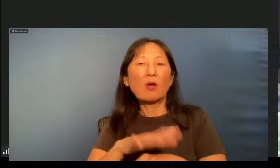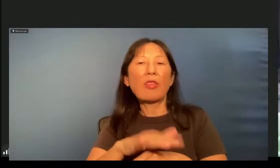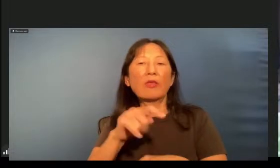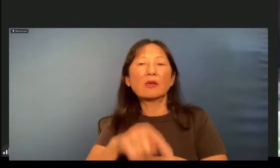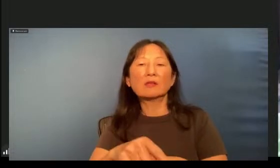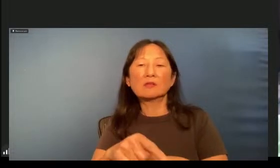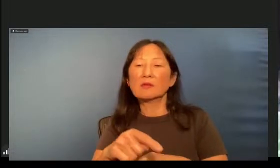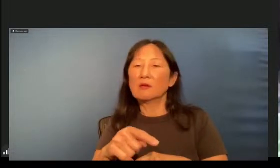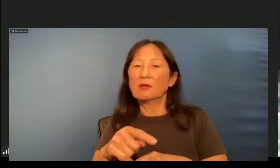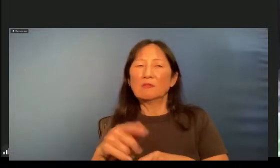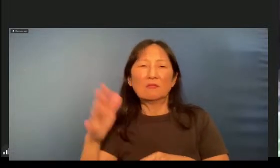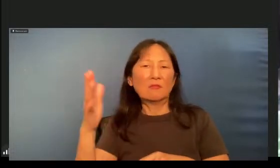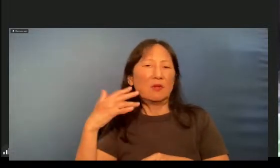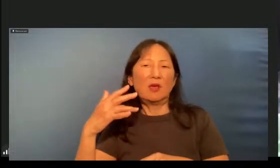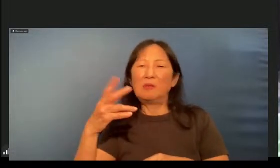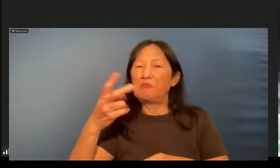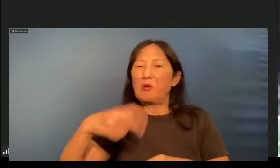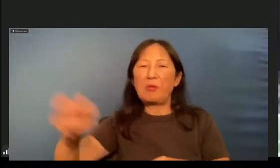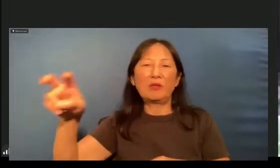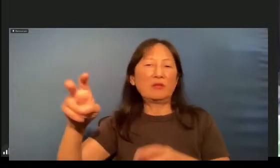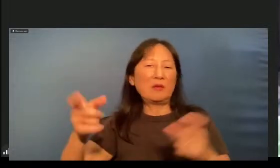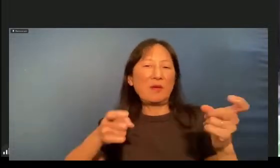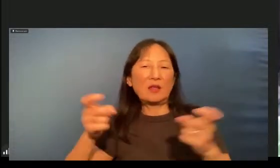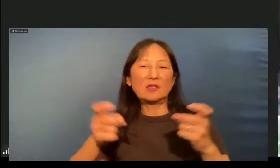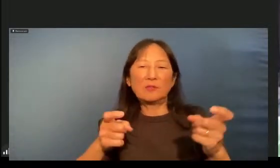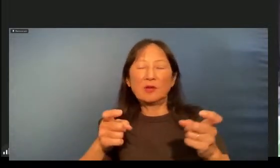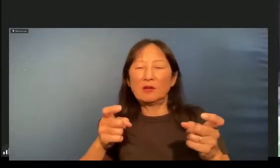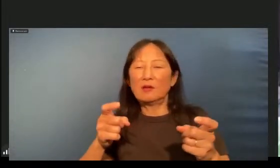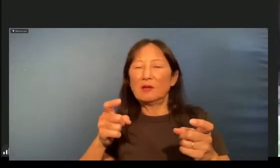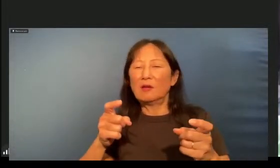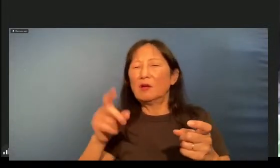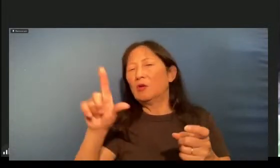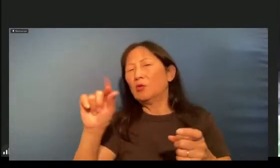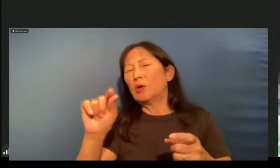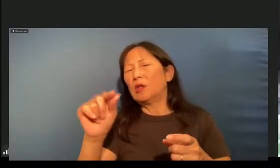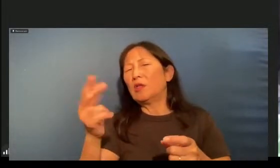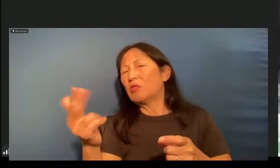with Mobility Management in 13 20 13 20 14.